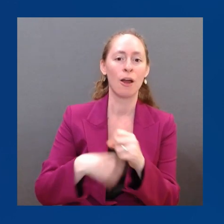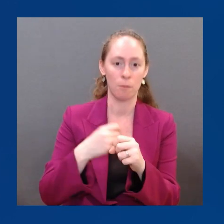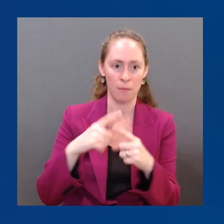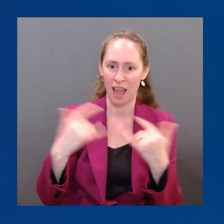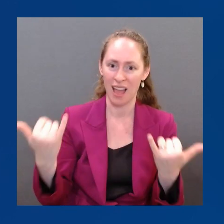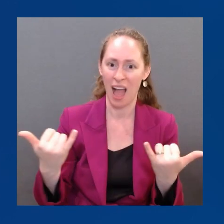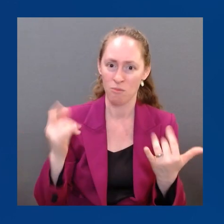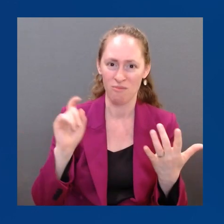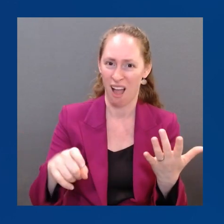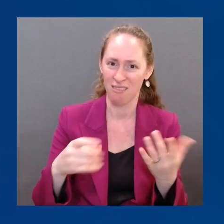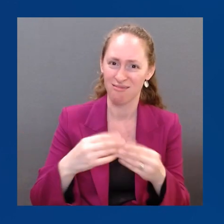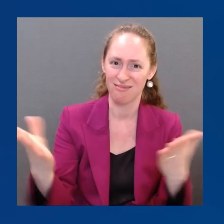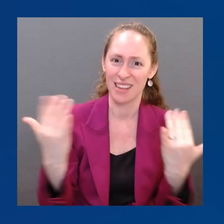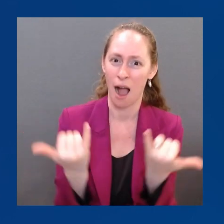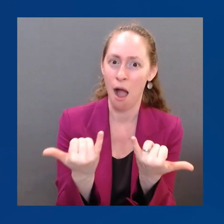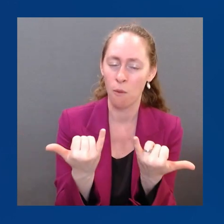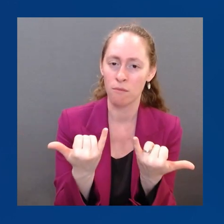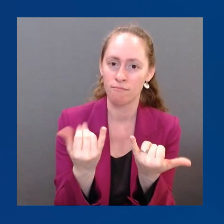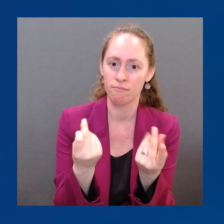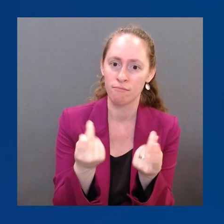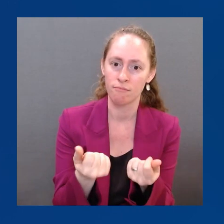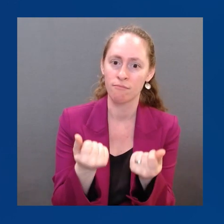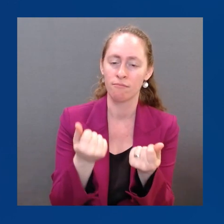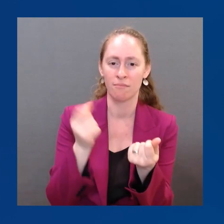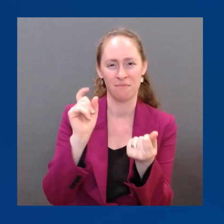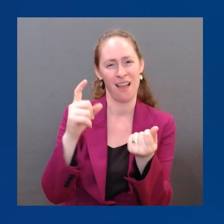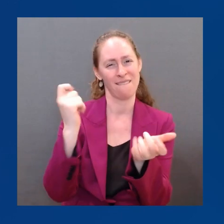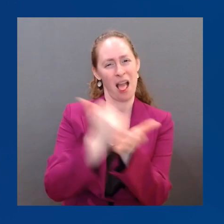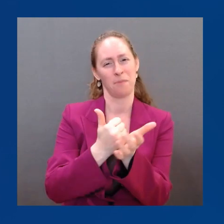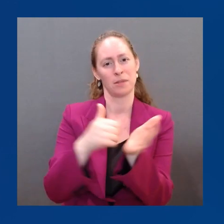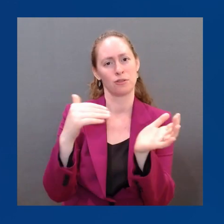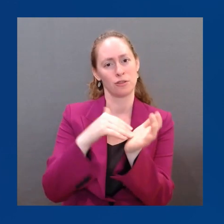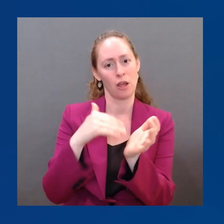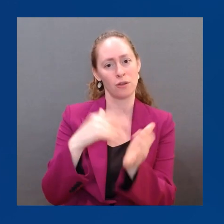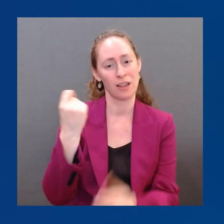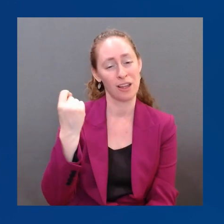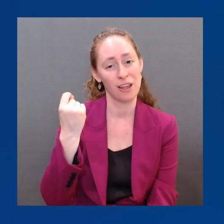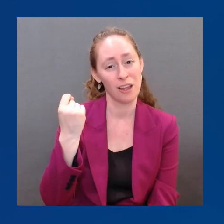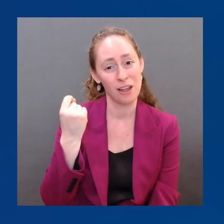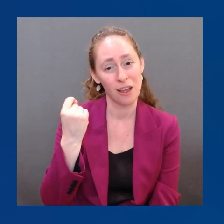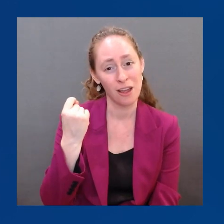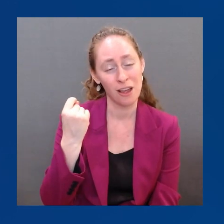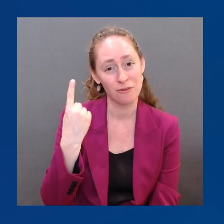actually, the range of people who are eligible is quite broad. And it's not my definition, it's the EUA of the FDA.